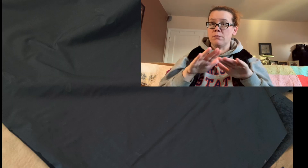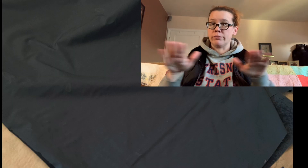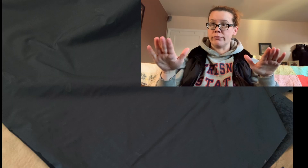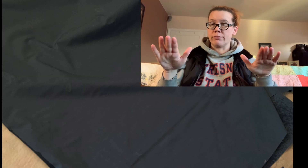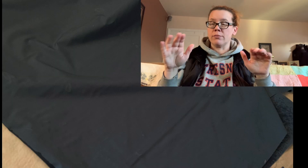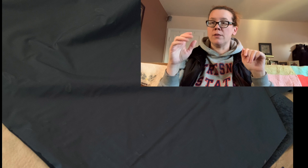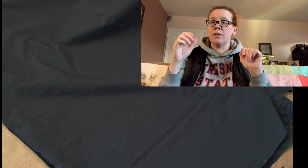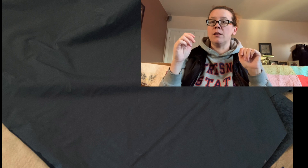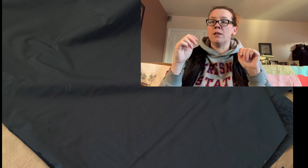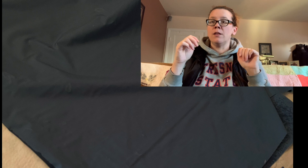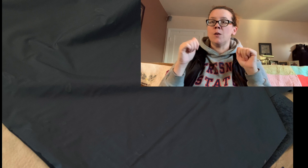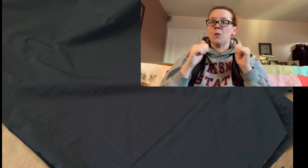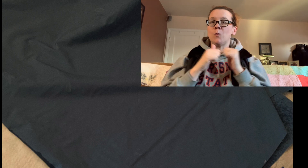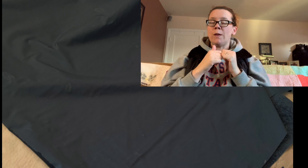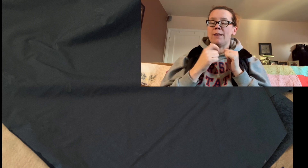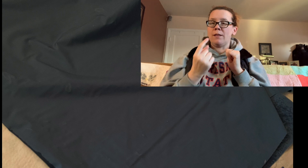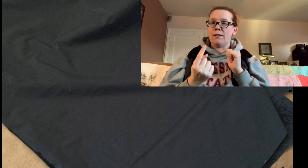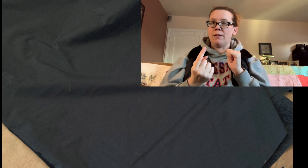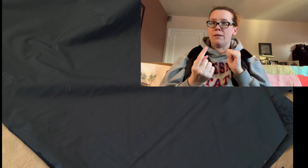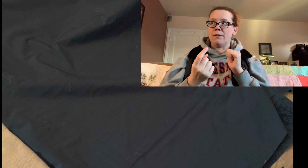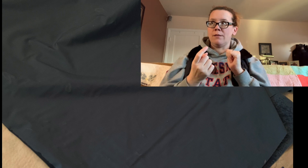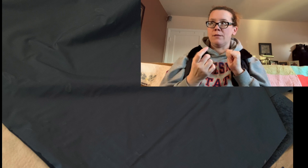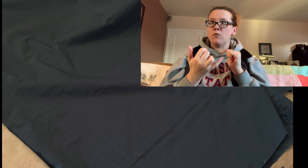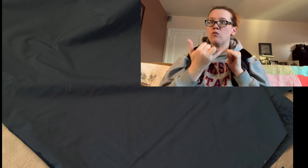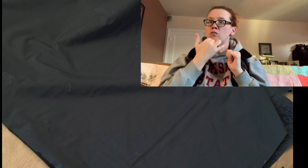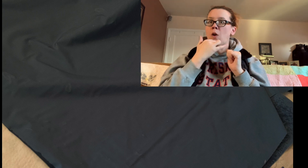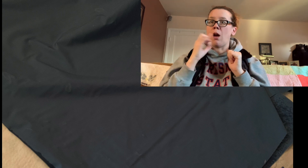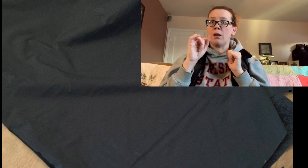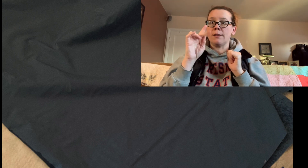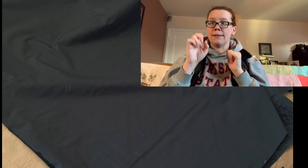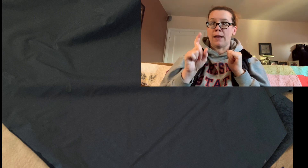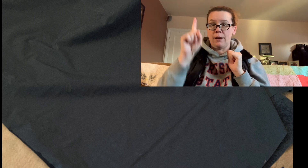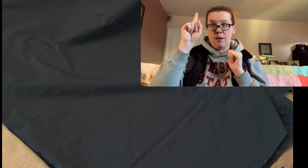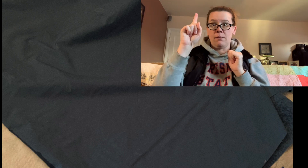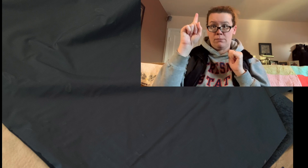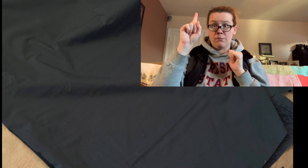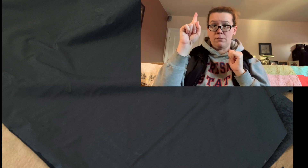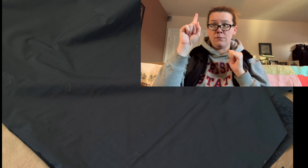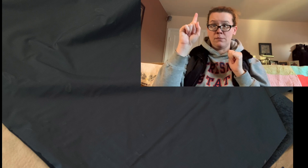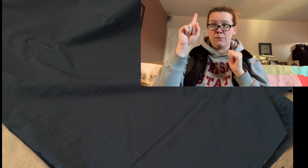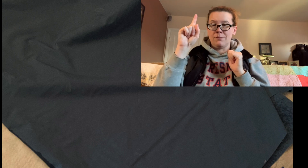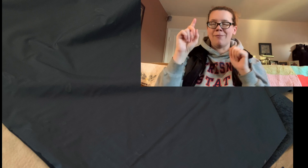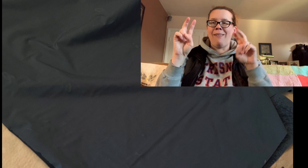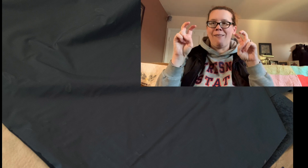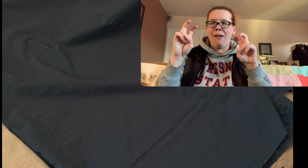for the same reason. Then I lay down my backing fabric with the wrong side up -